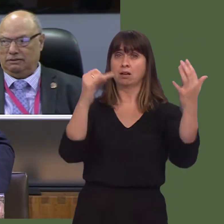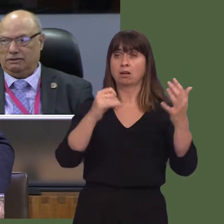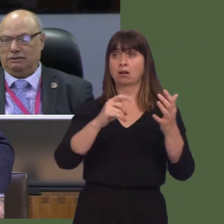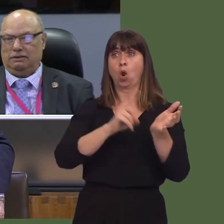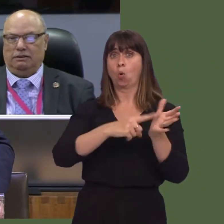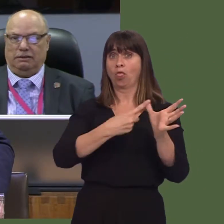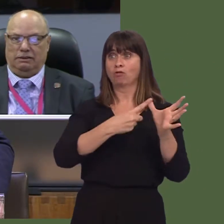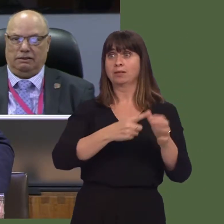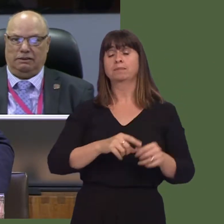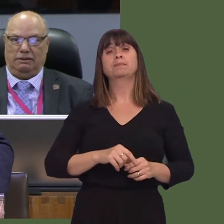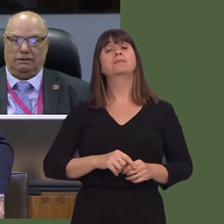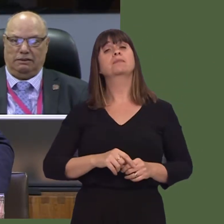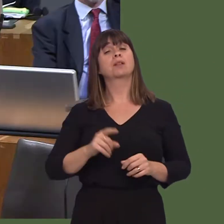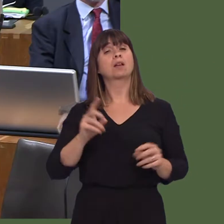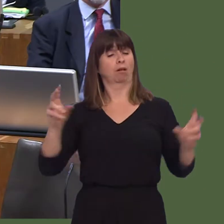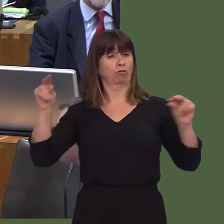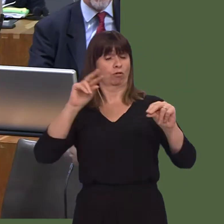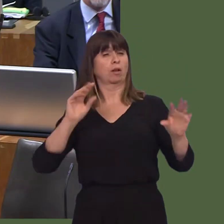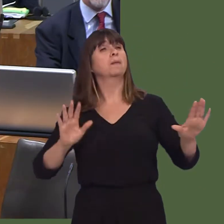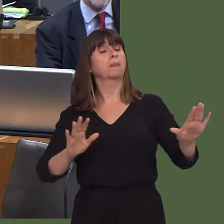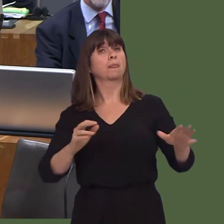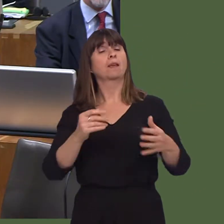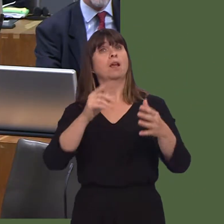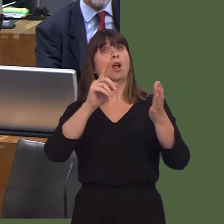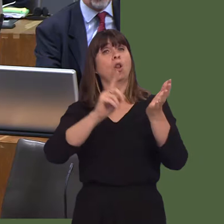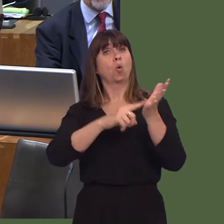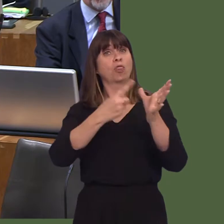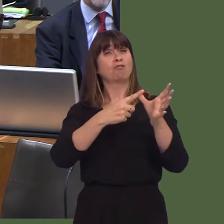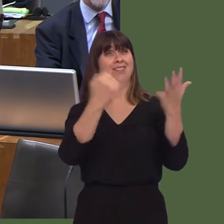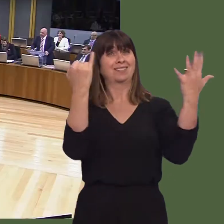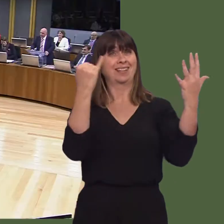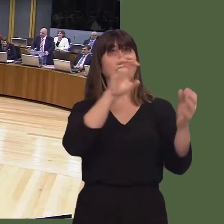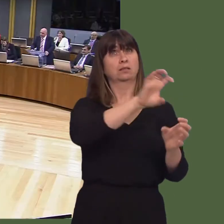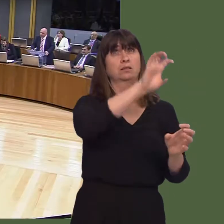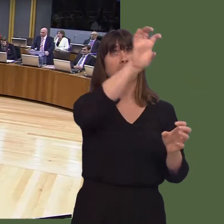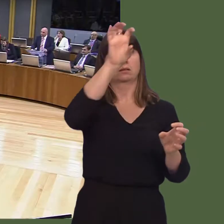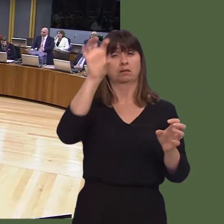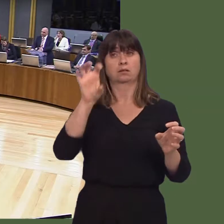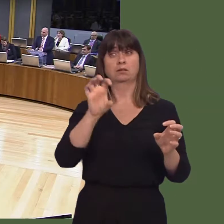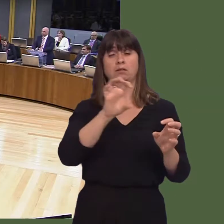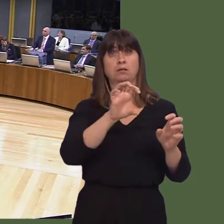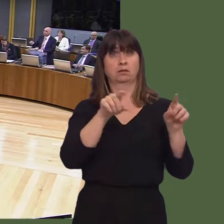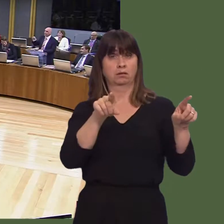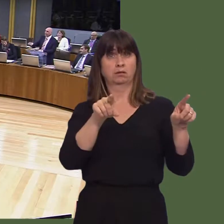Six of the seven authorities that maintained or increased their funding in this funding